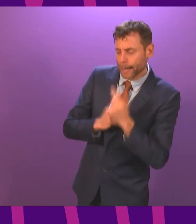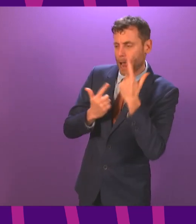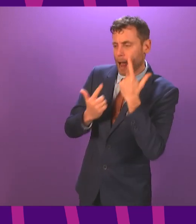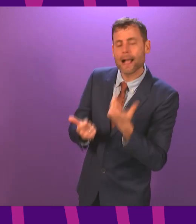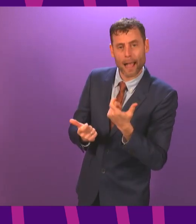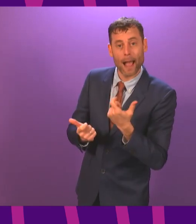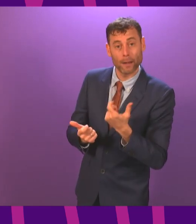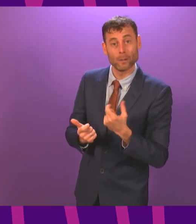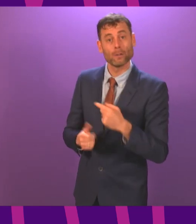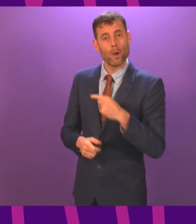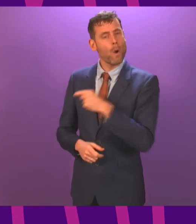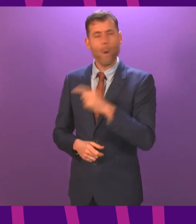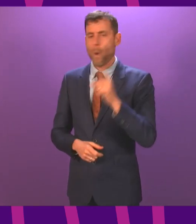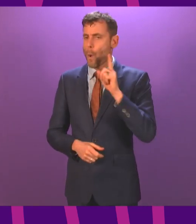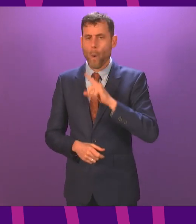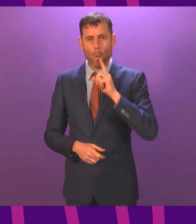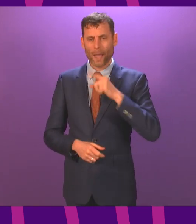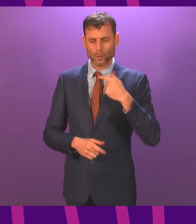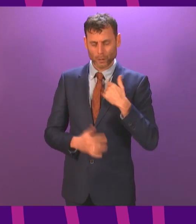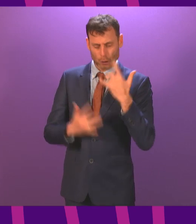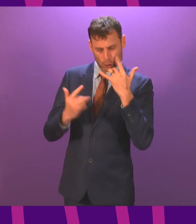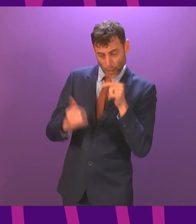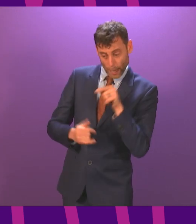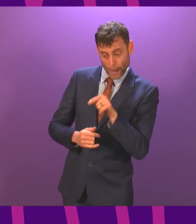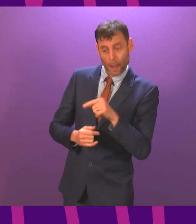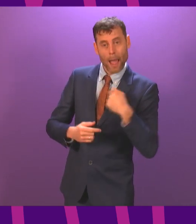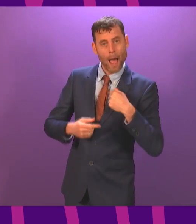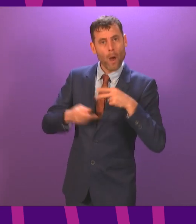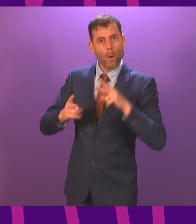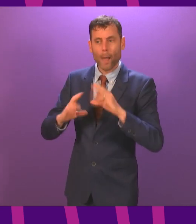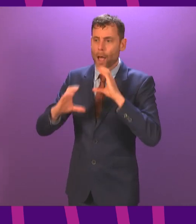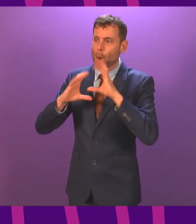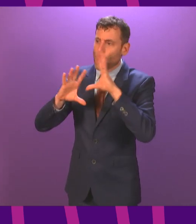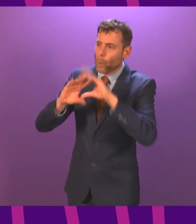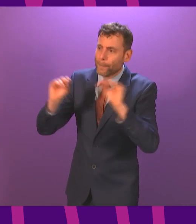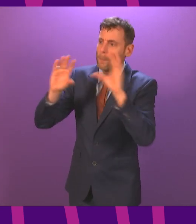things under review so that the public understanding is as wide and as good as possible not just